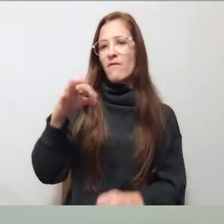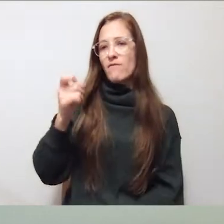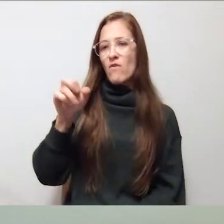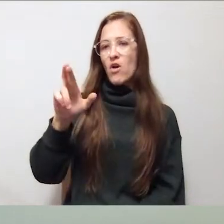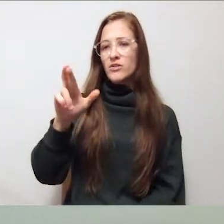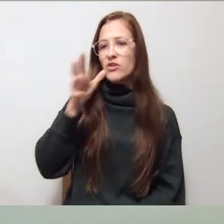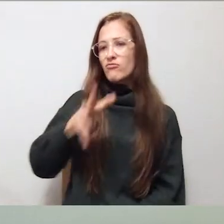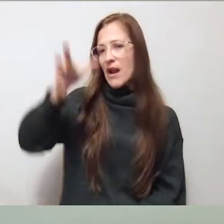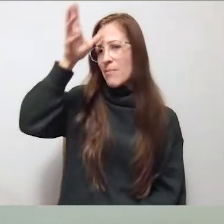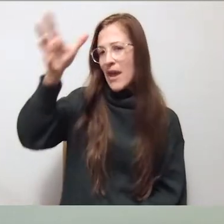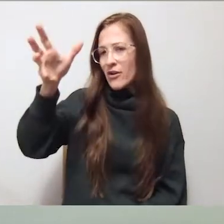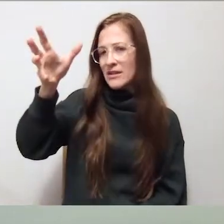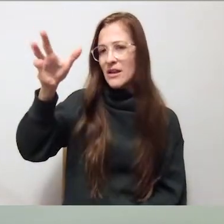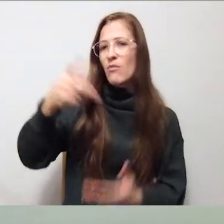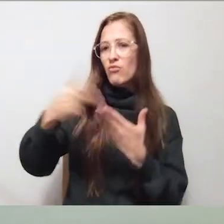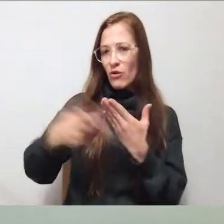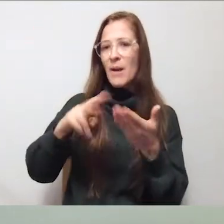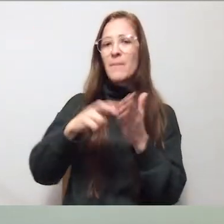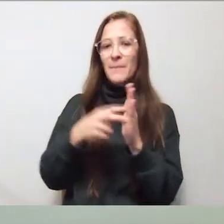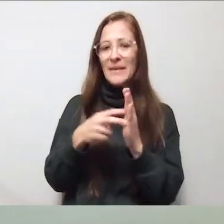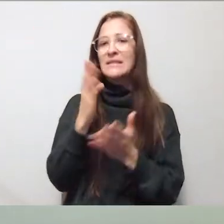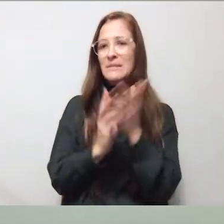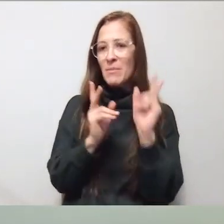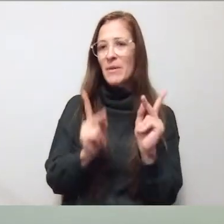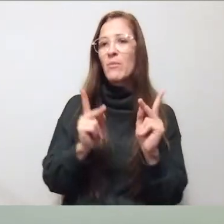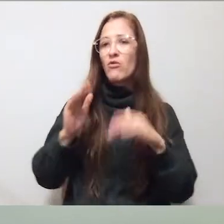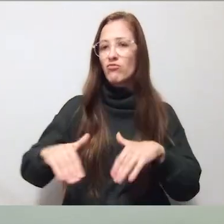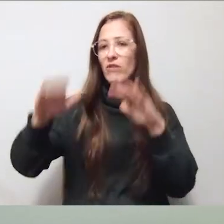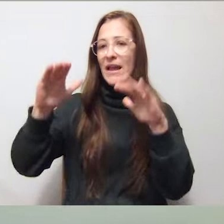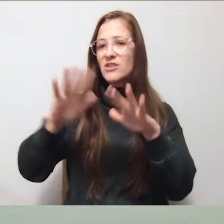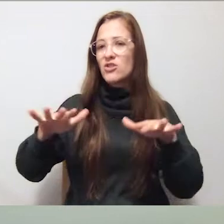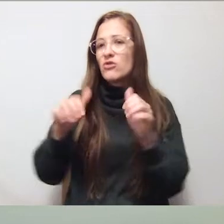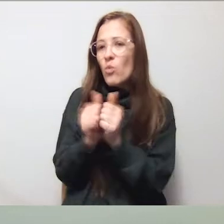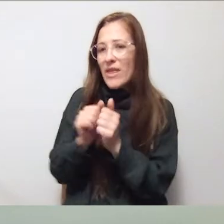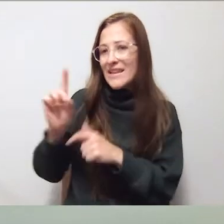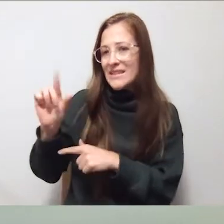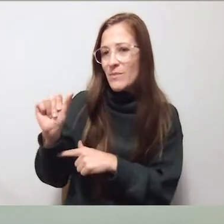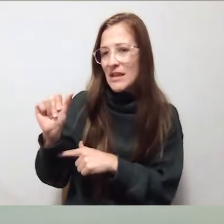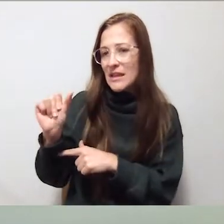that might be raising children, potentially with a disability. And then when you look at the long-term care services